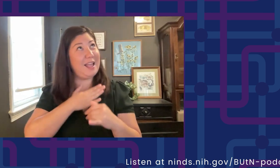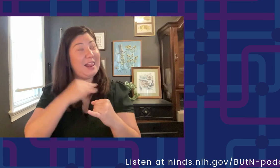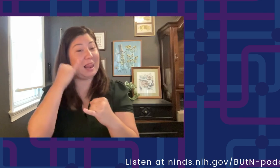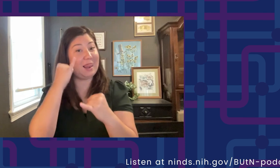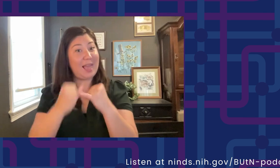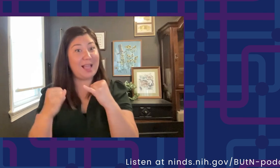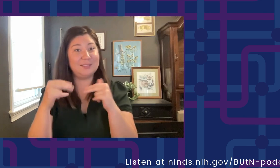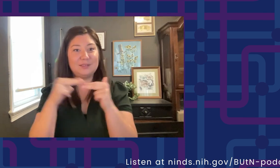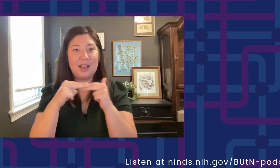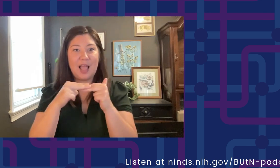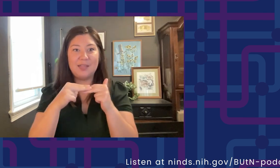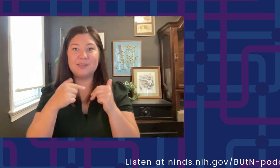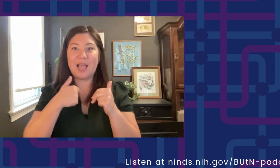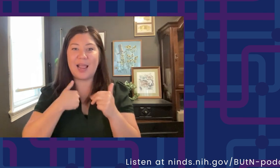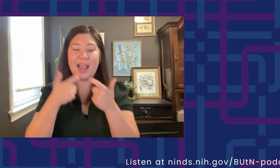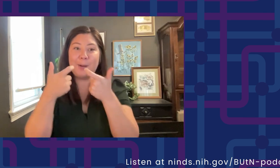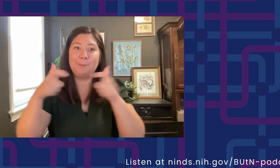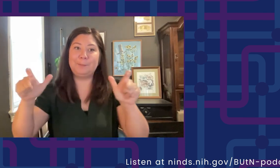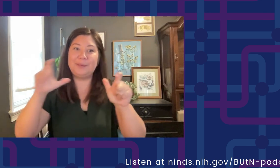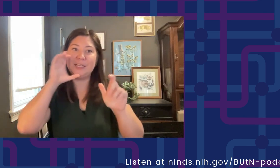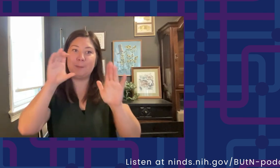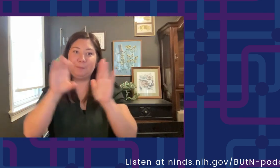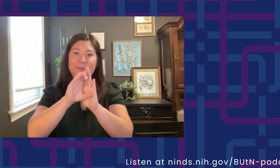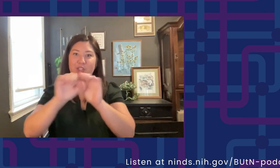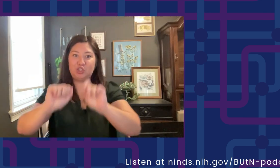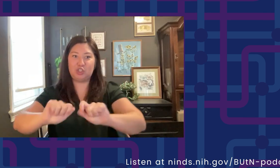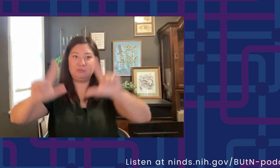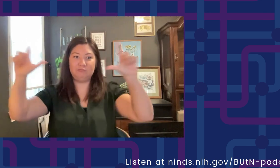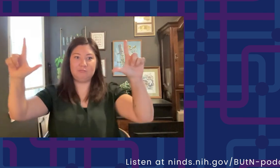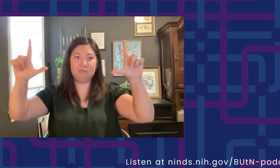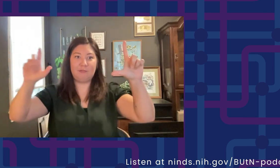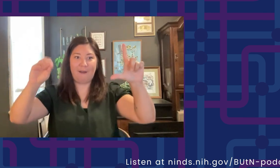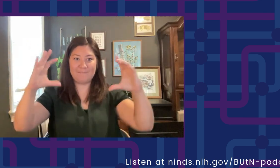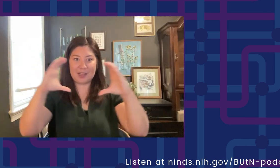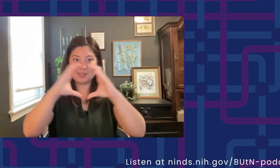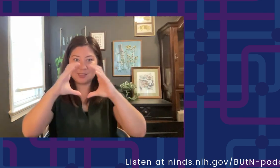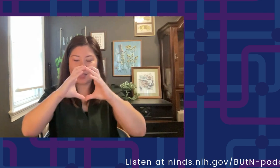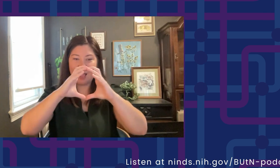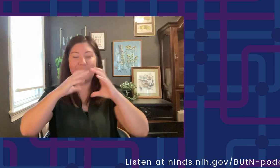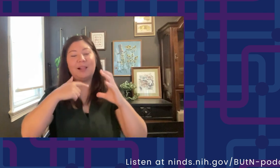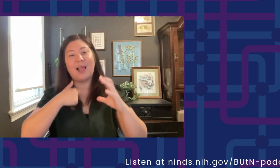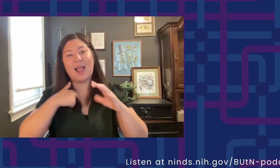presentation, one of my last slides, I had a large photo of a cell.